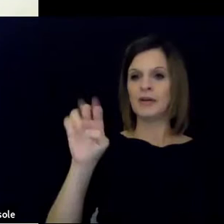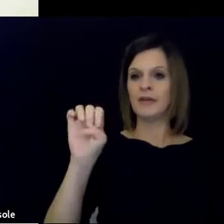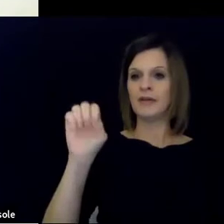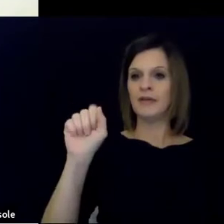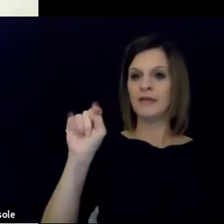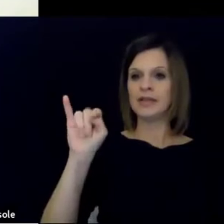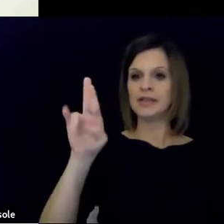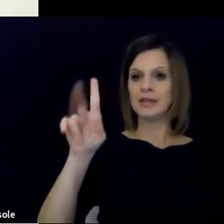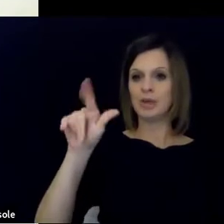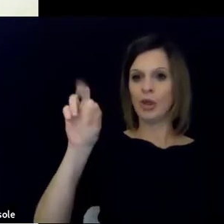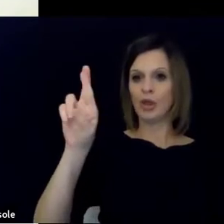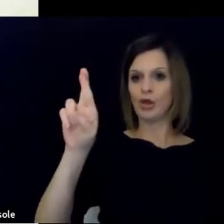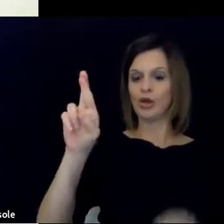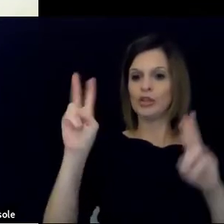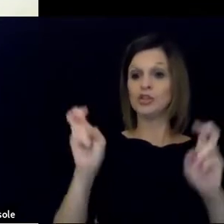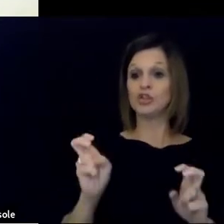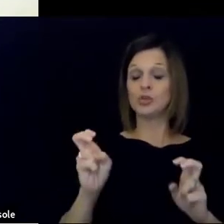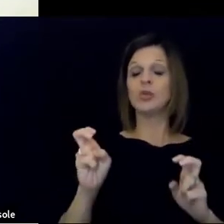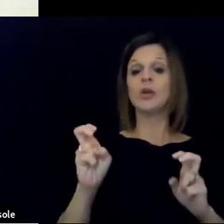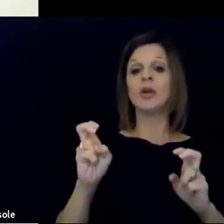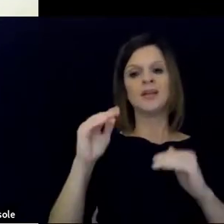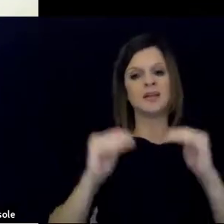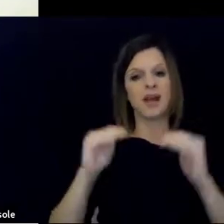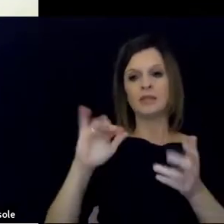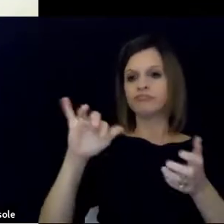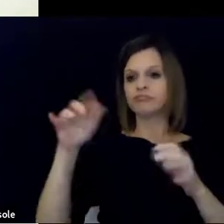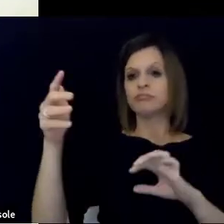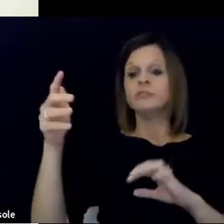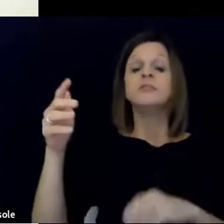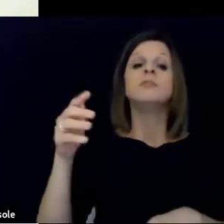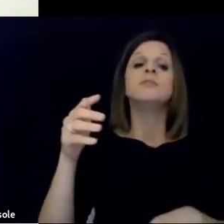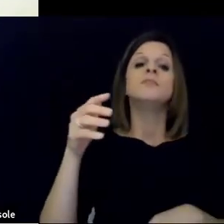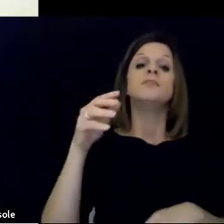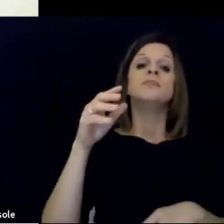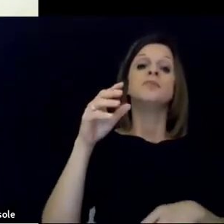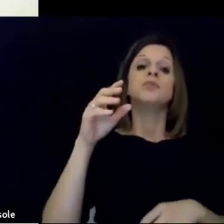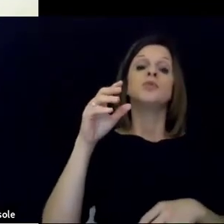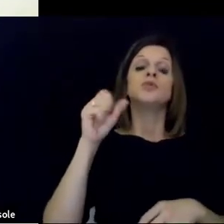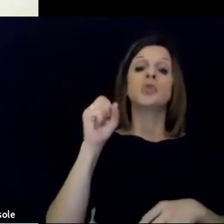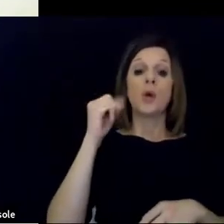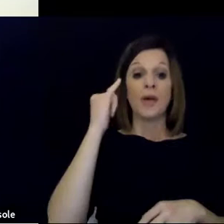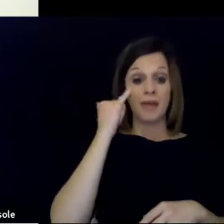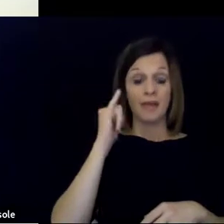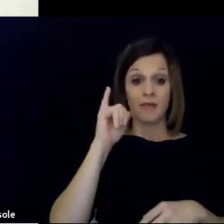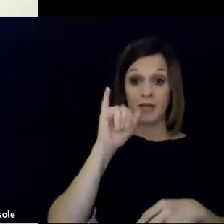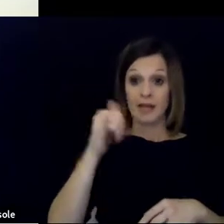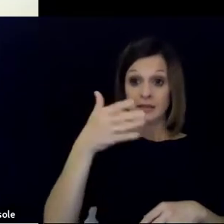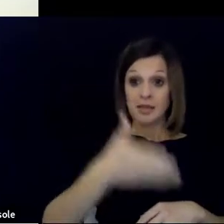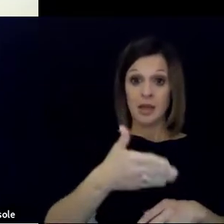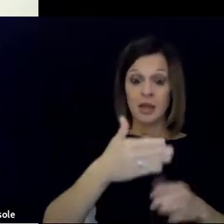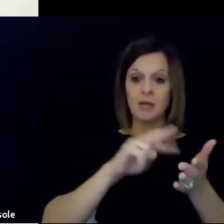And when balance problems are prevalent, it means that the head is not always stable.